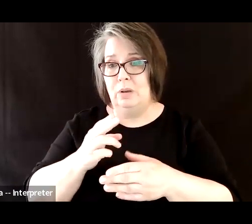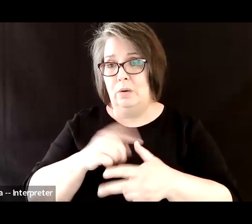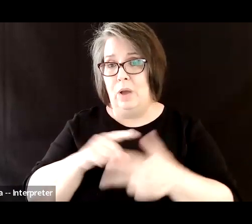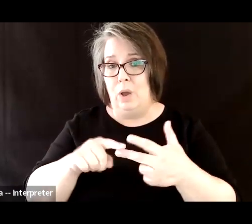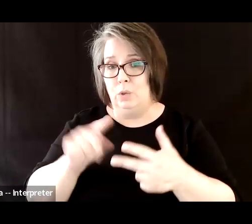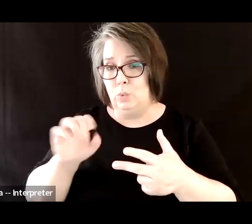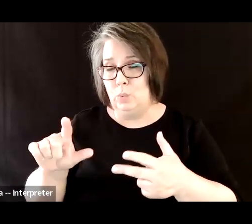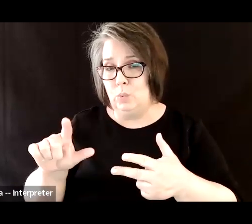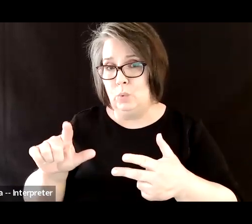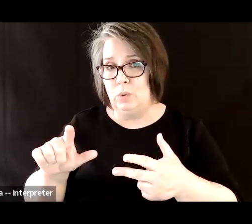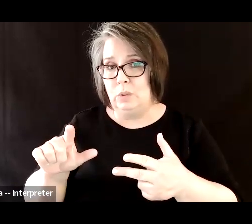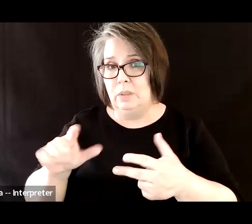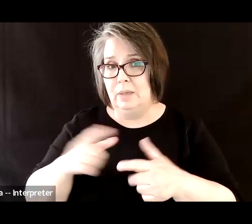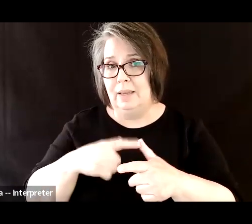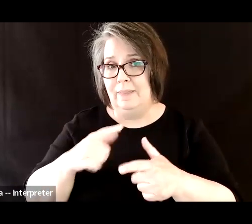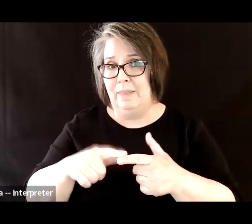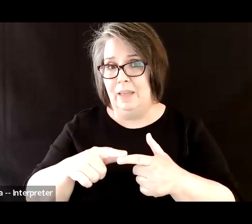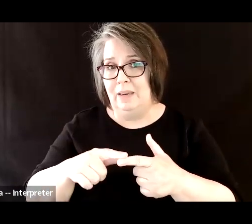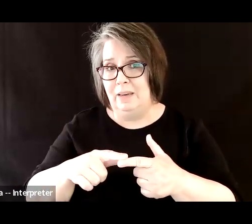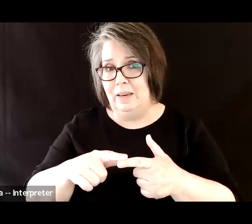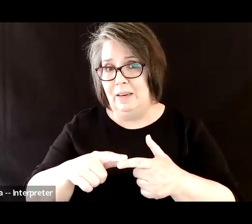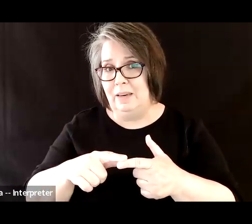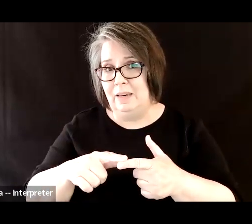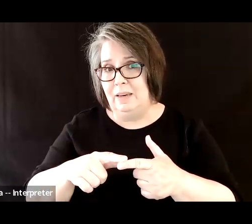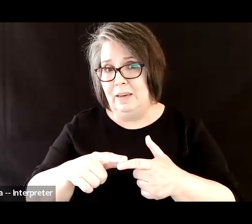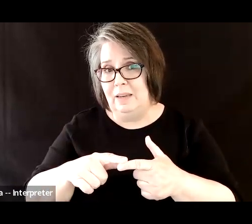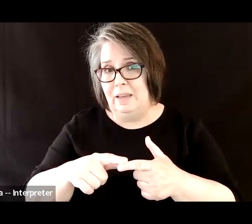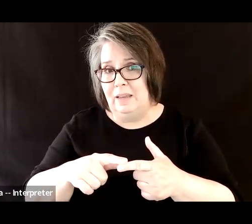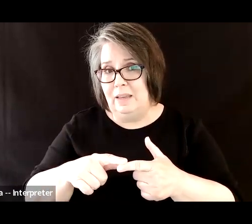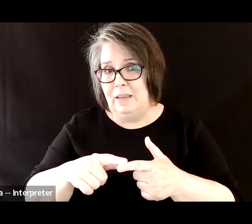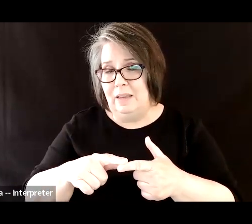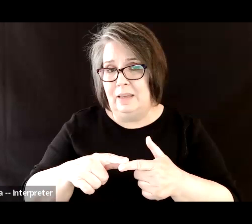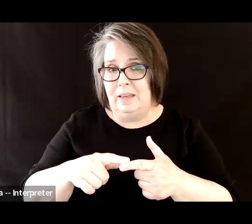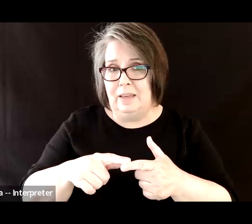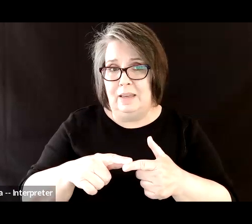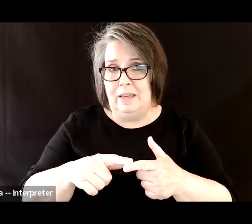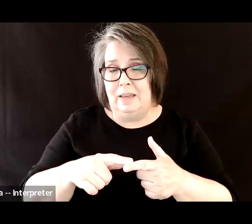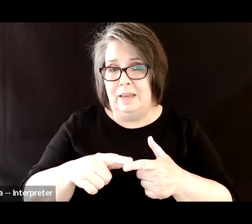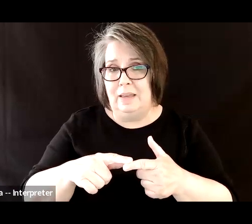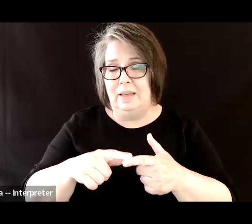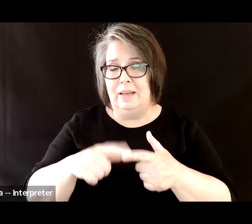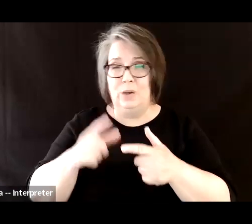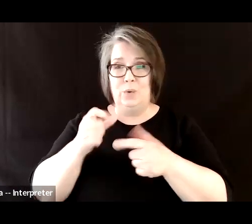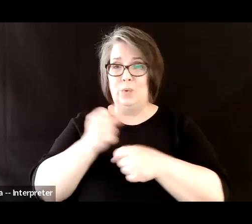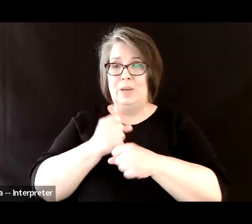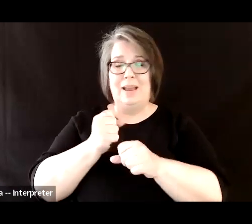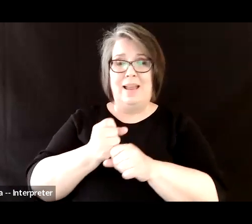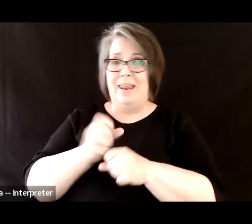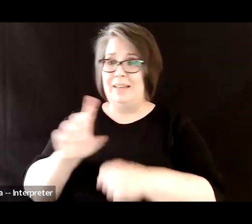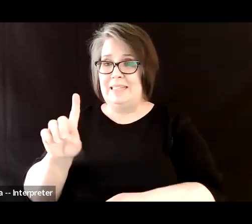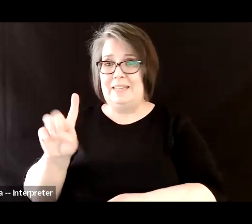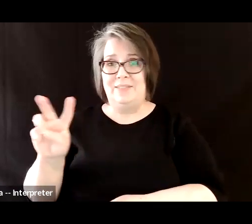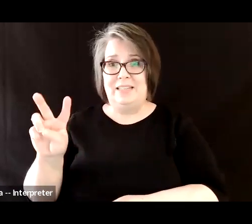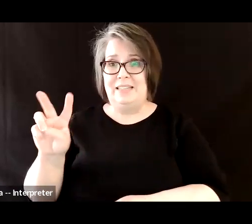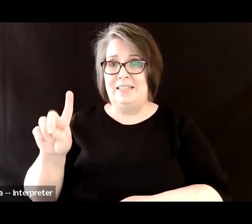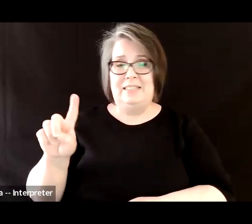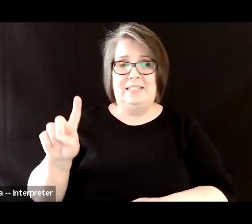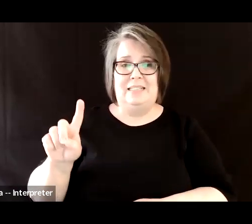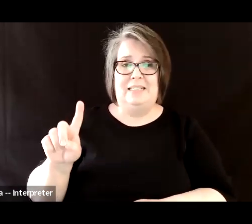then maybe create a physical disk, a VD to maybe get what